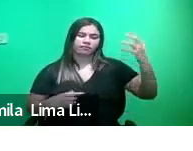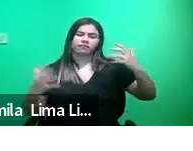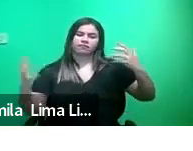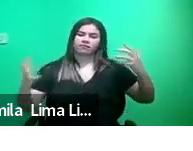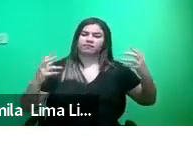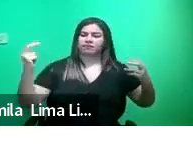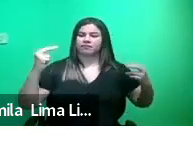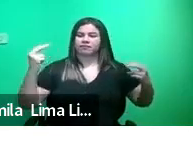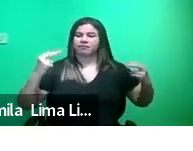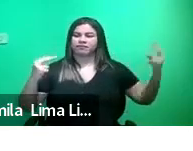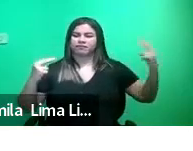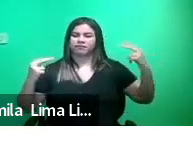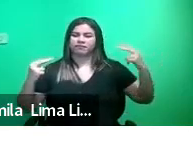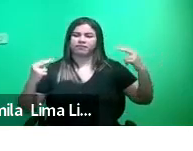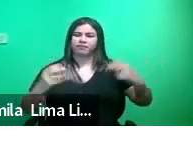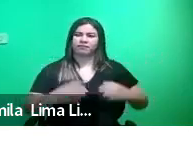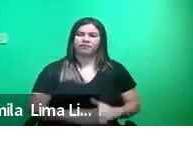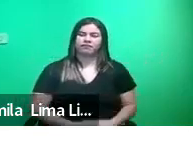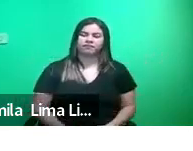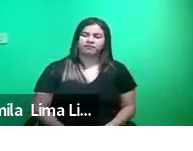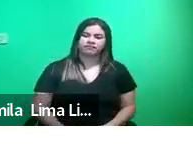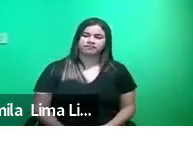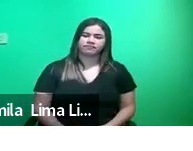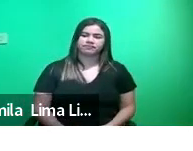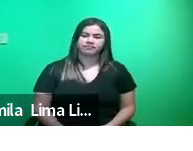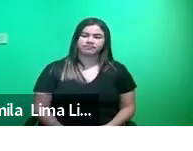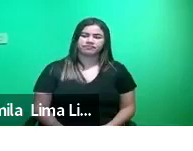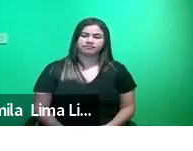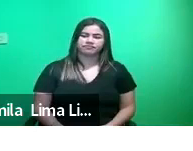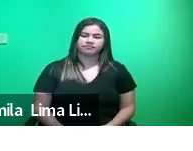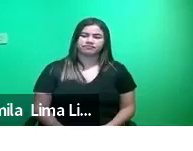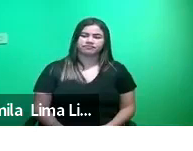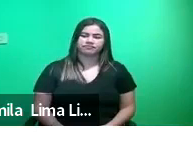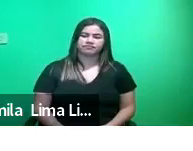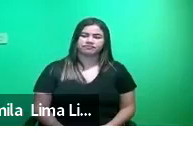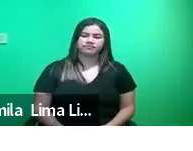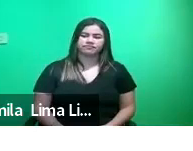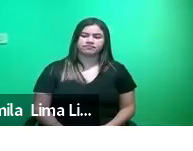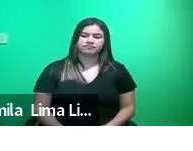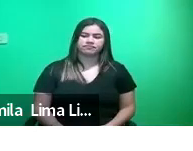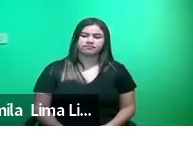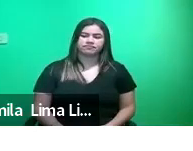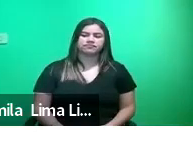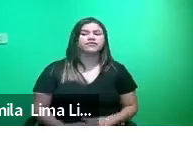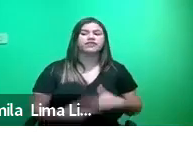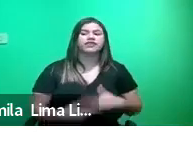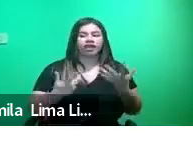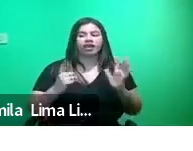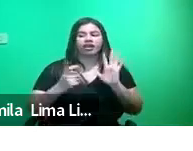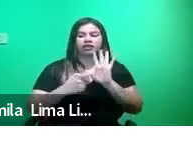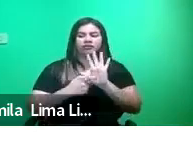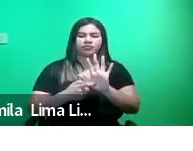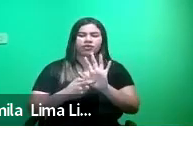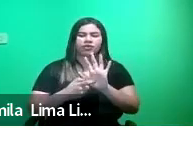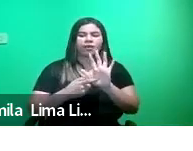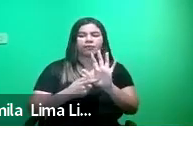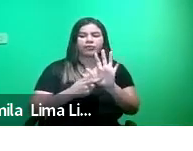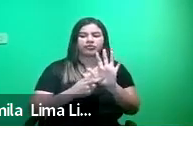So that's the So that's the significance of the pointing gesture how many it really account